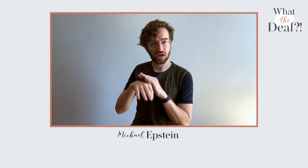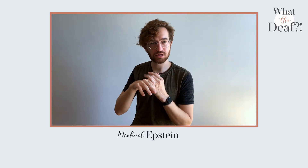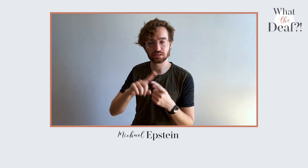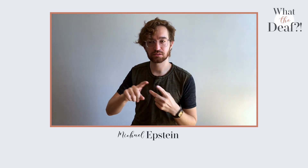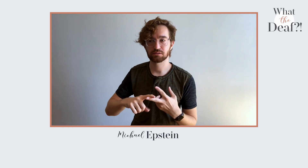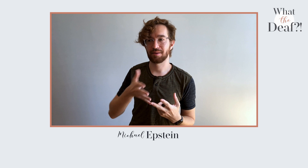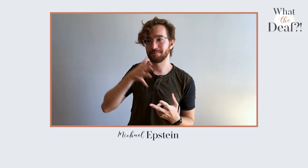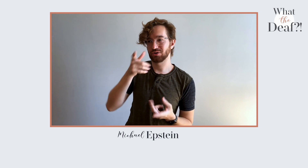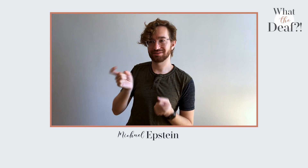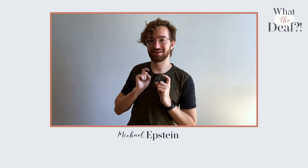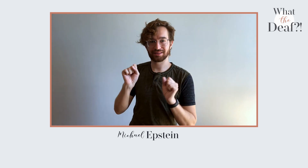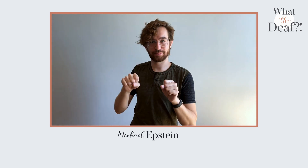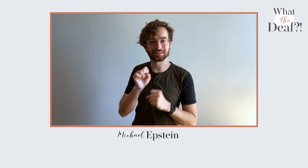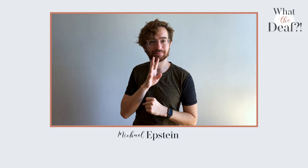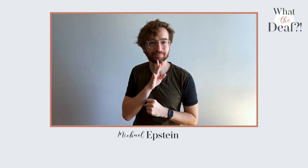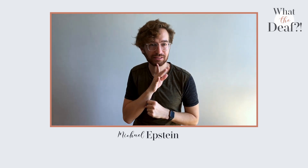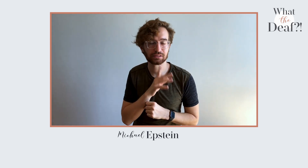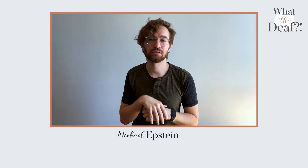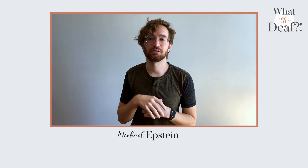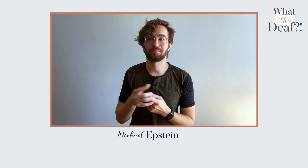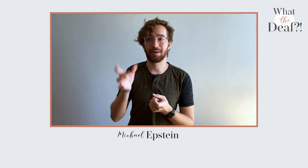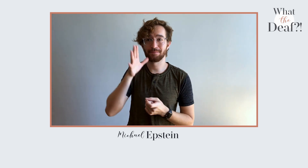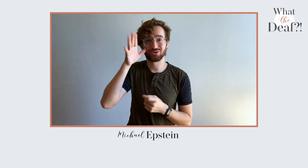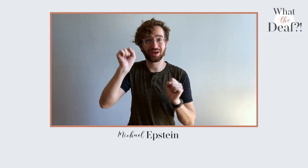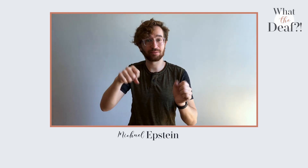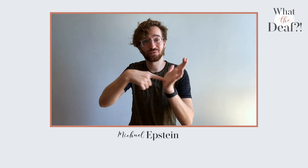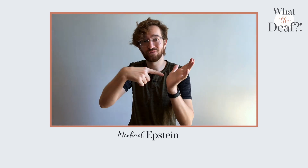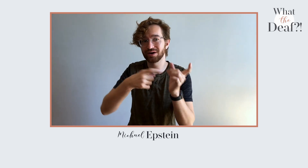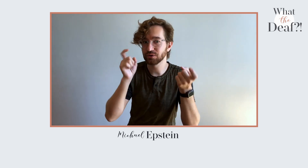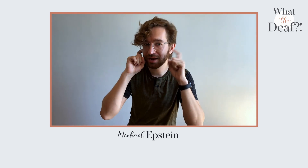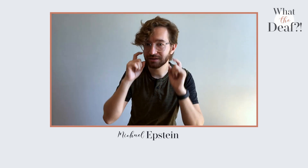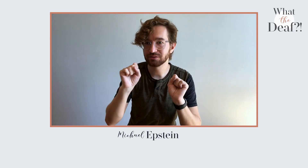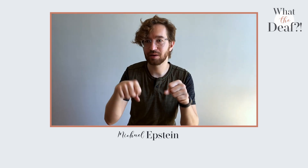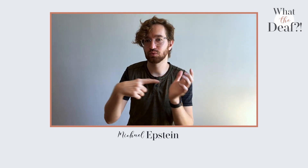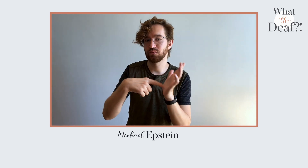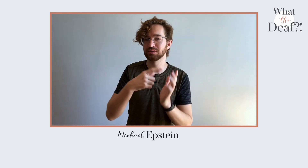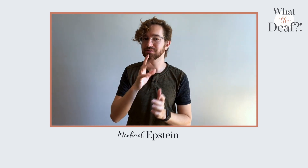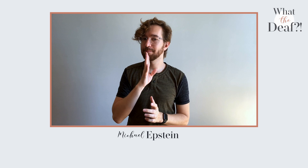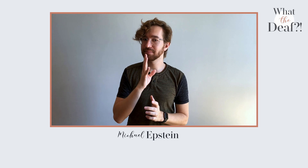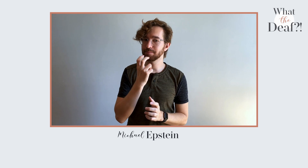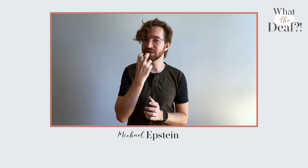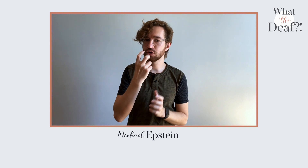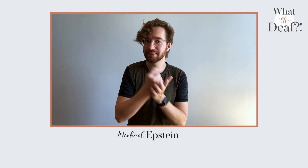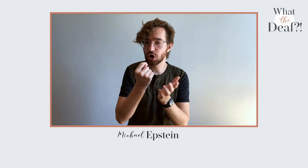They gave me the ability to speak. My parents were able to afford not only hearing aids, but speech therapy for me growing up,